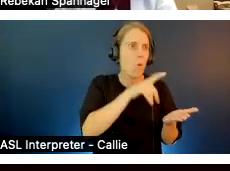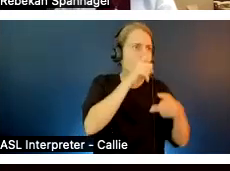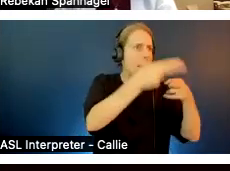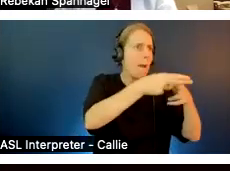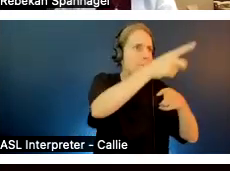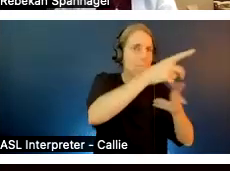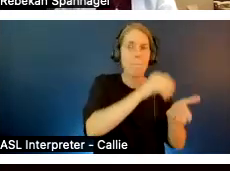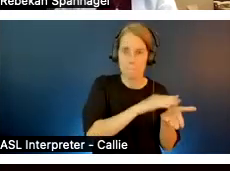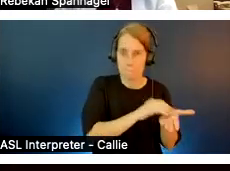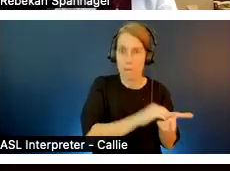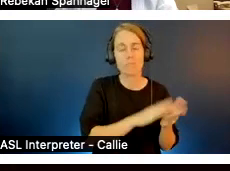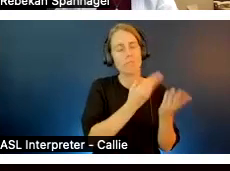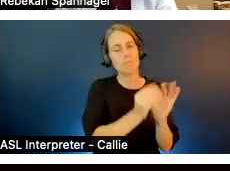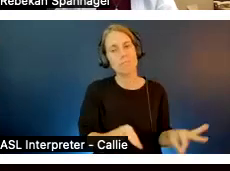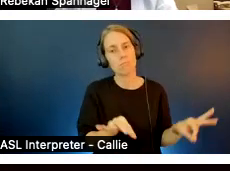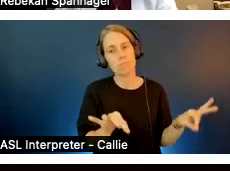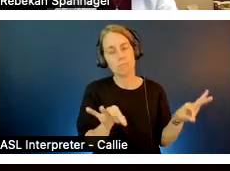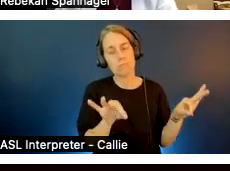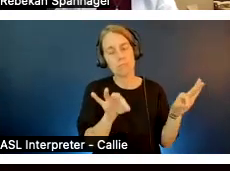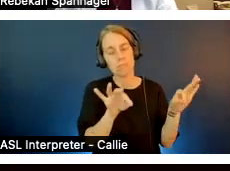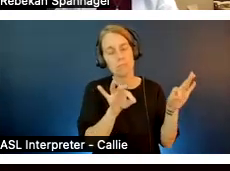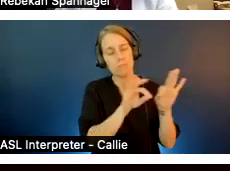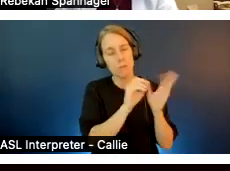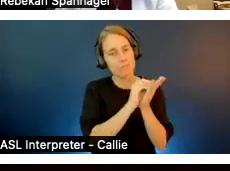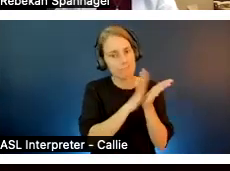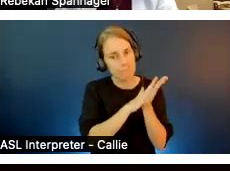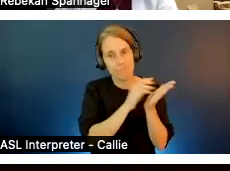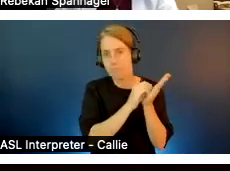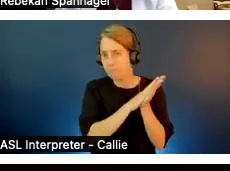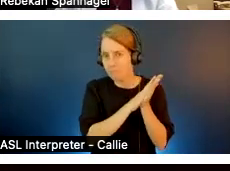in the medicaid situation again everything is document driven so you should receive a